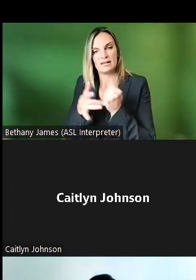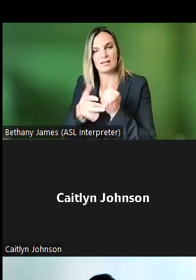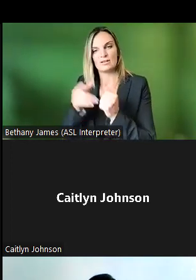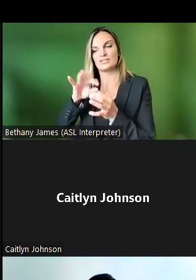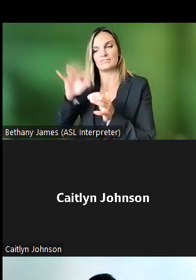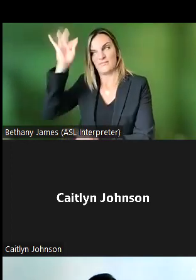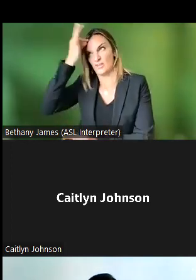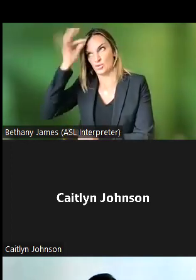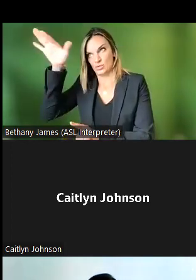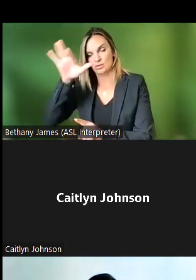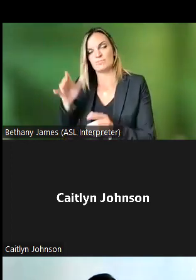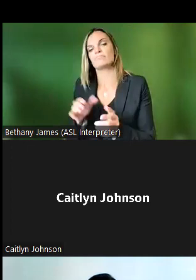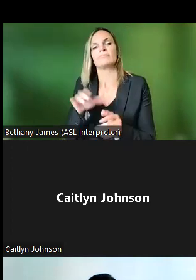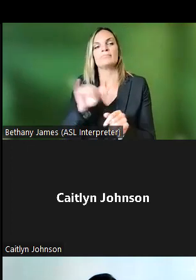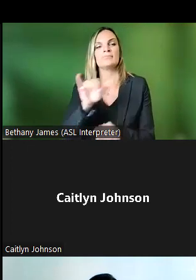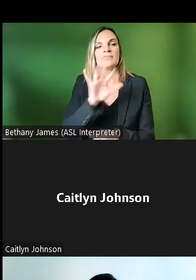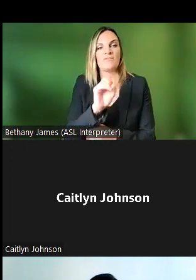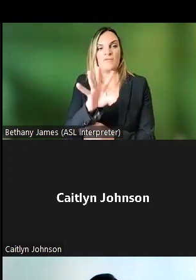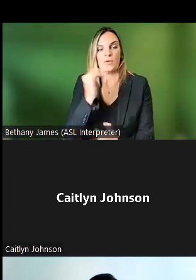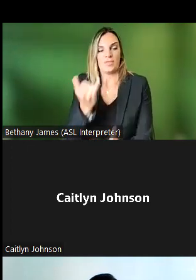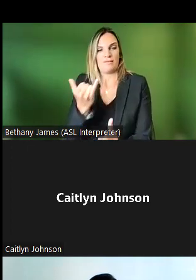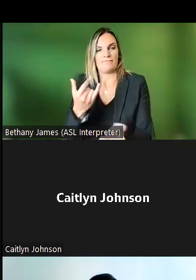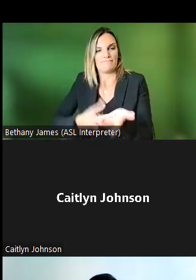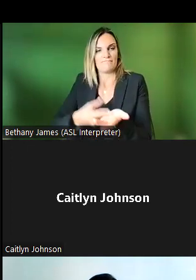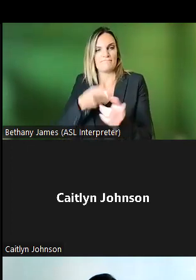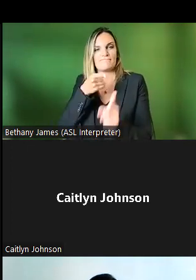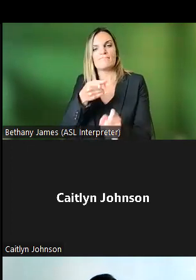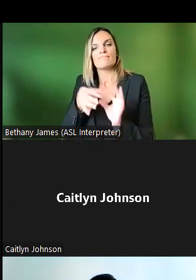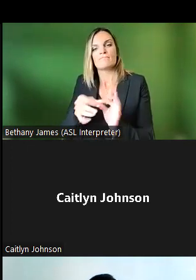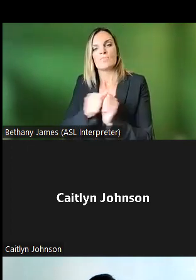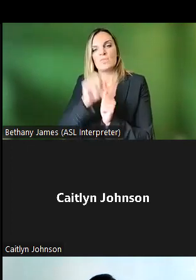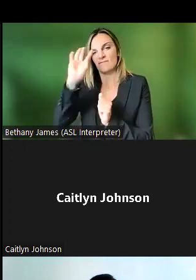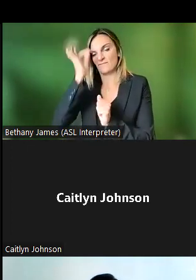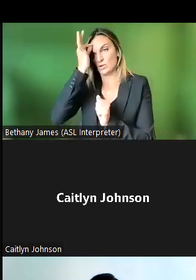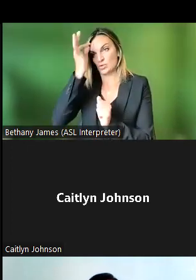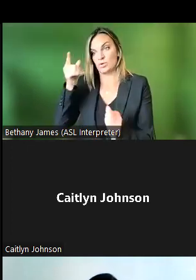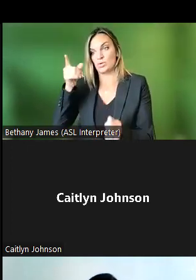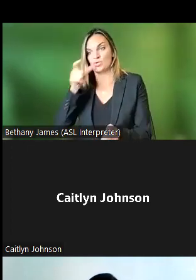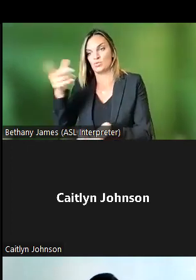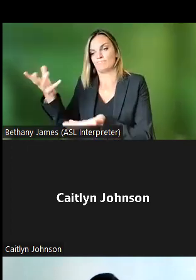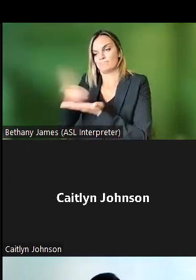again, 504 is what applies to federal entities that receive monies from the government.